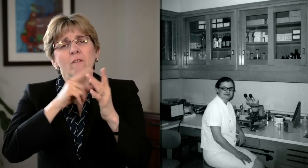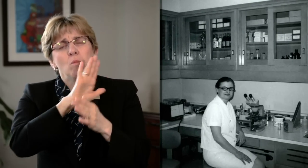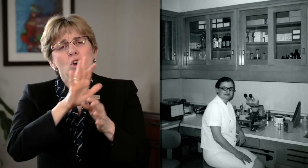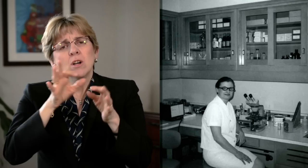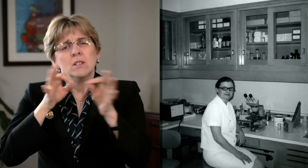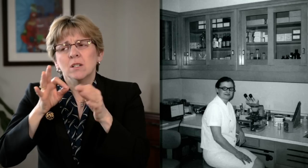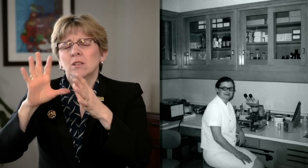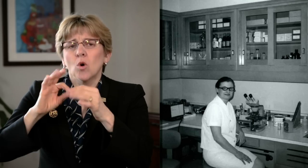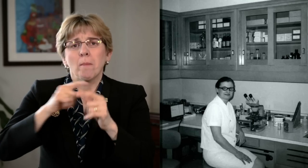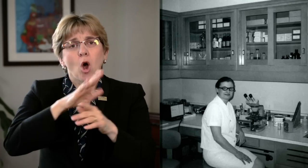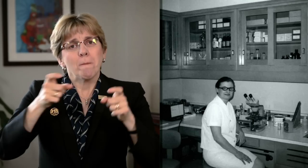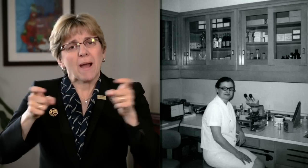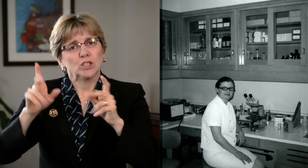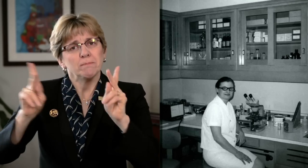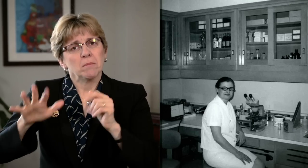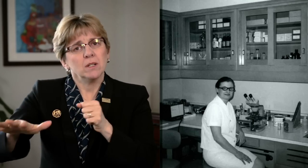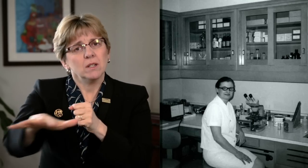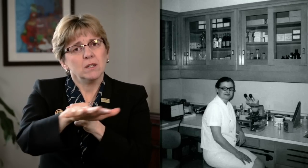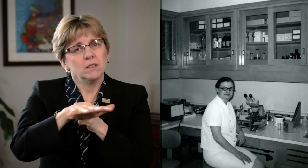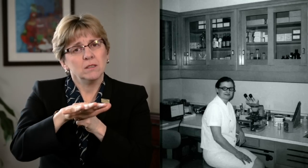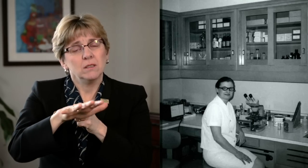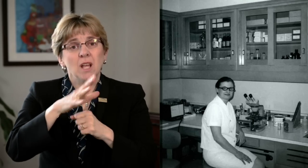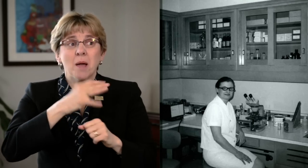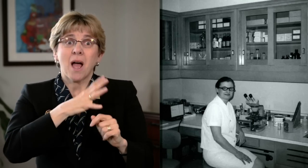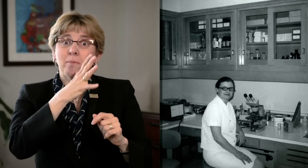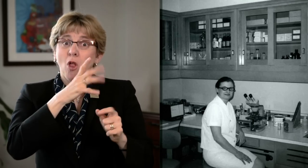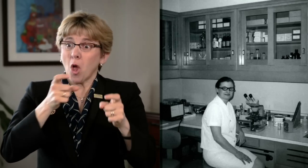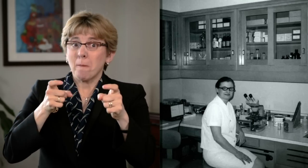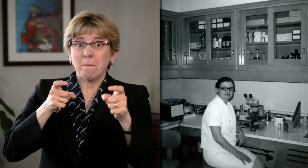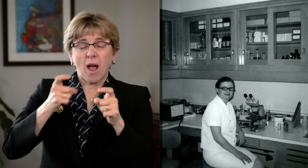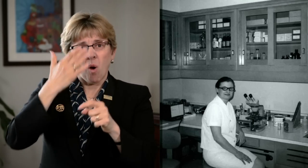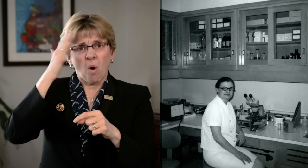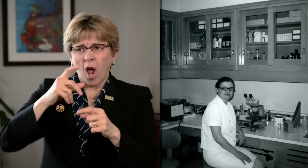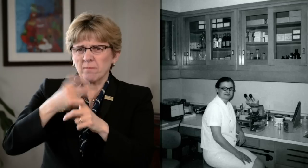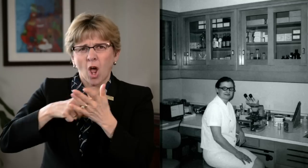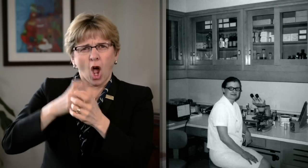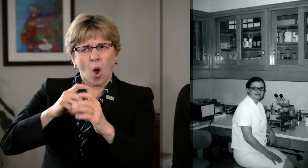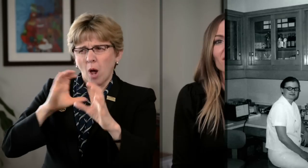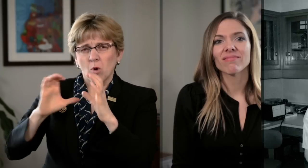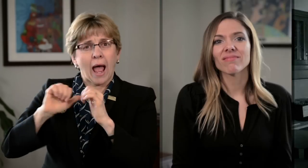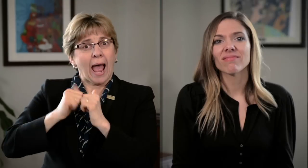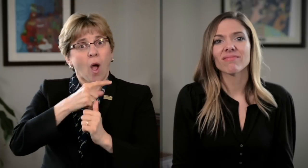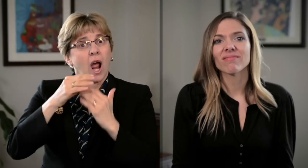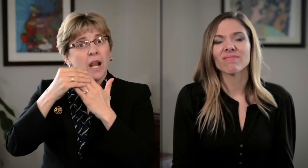I learned so much from her anecdotes of managing people. My mother knew it would be hard to communicate with her employees.